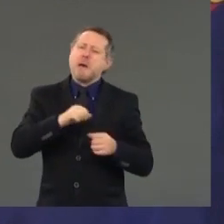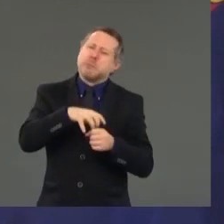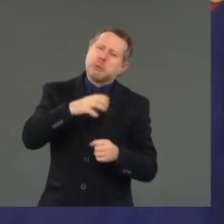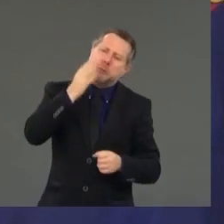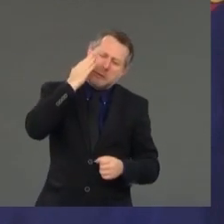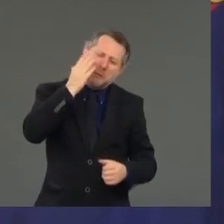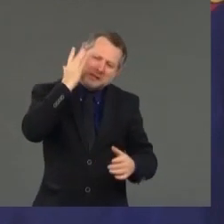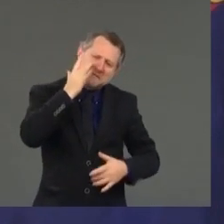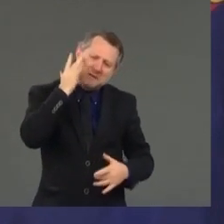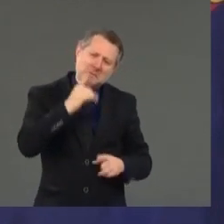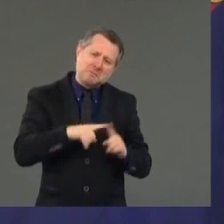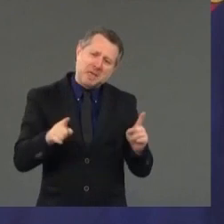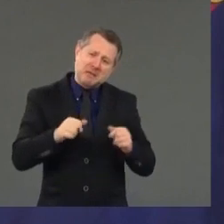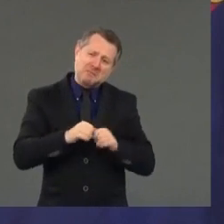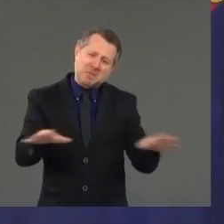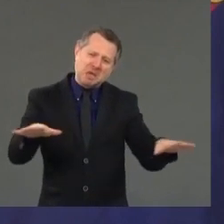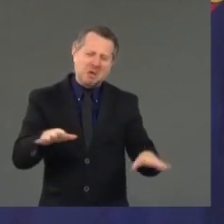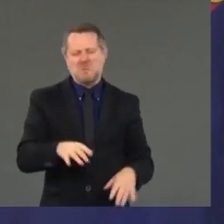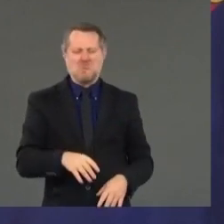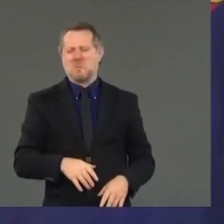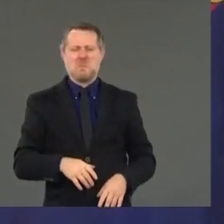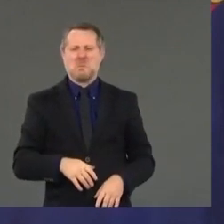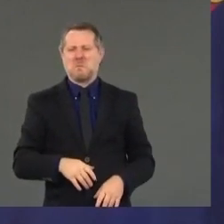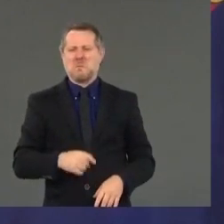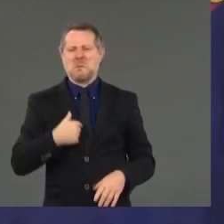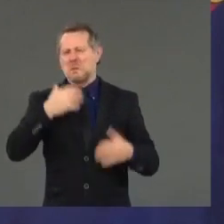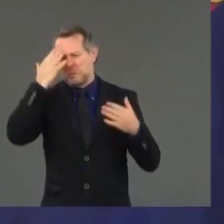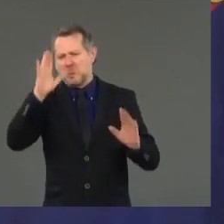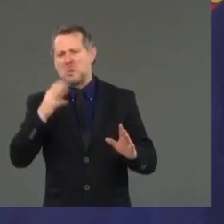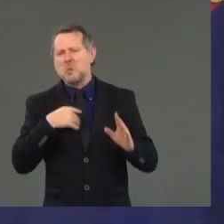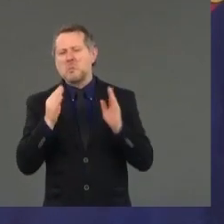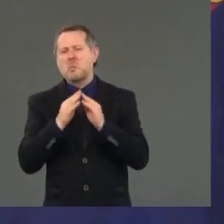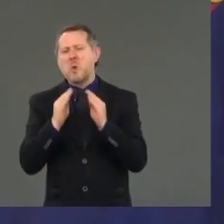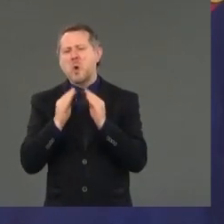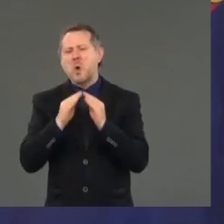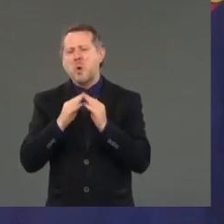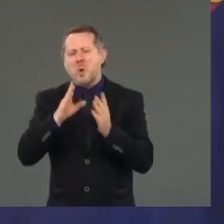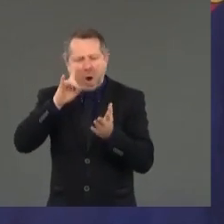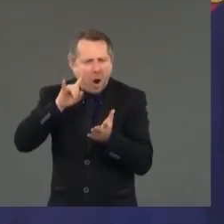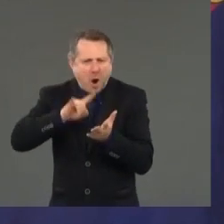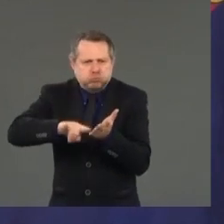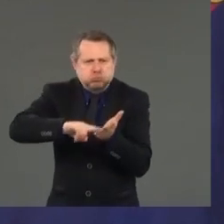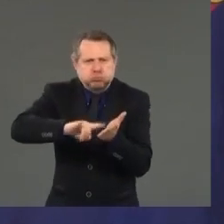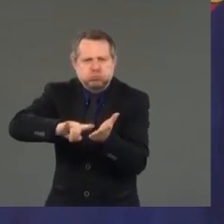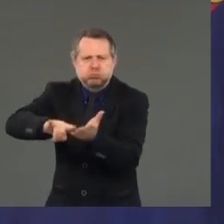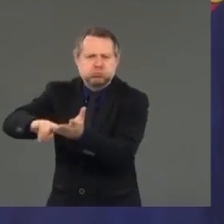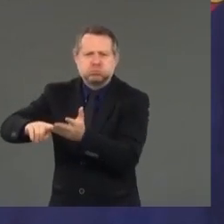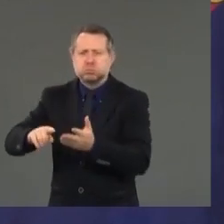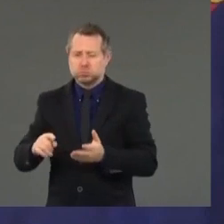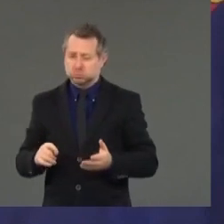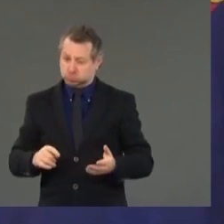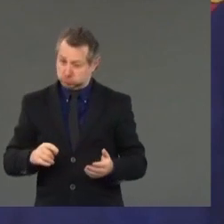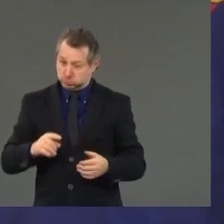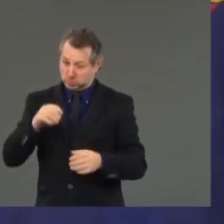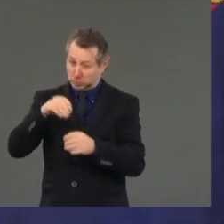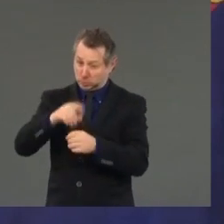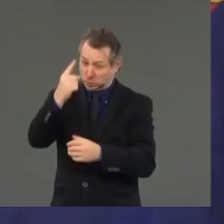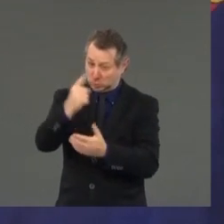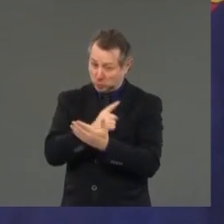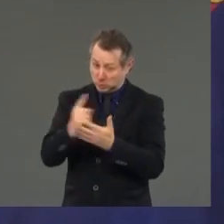WELL, WE KNOW IT EXISTS, WE DON'T KNOW HOW WIDESPREAD IT IS,